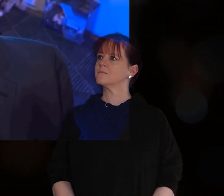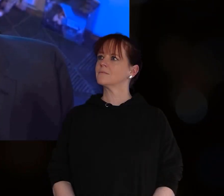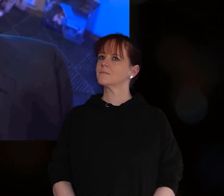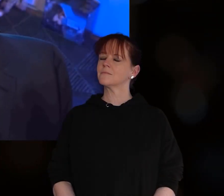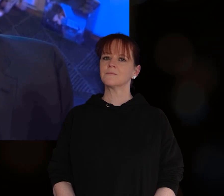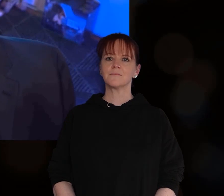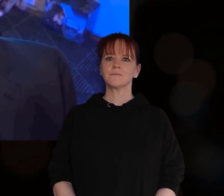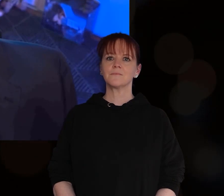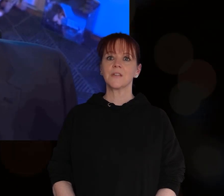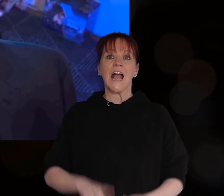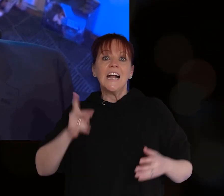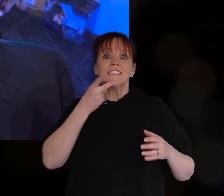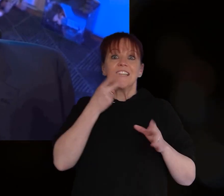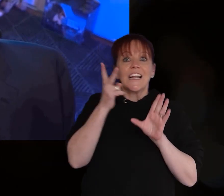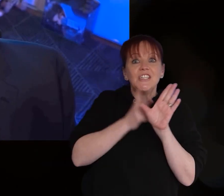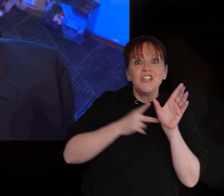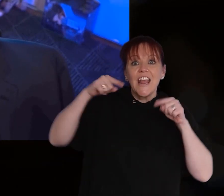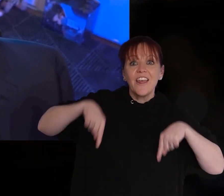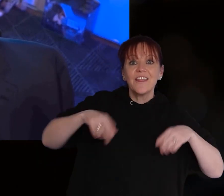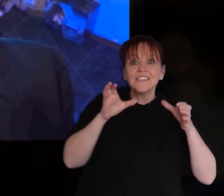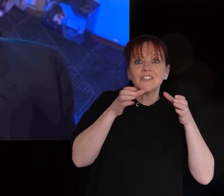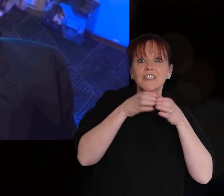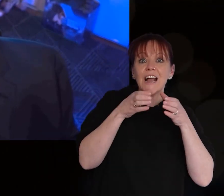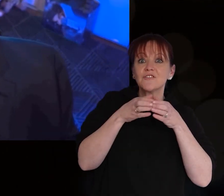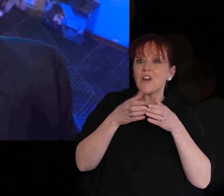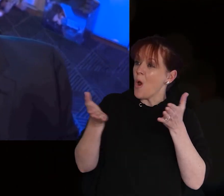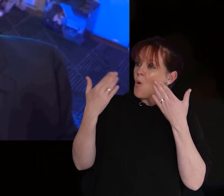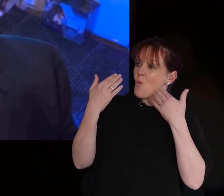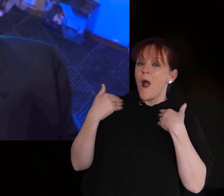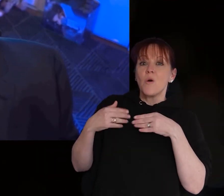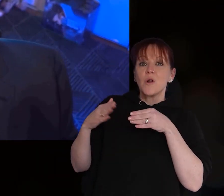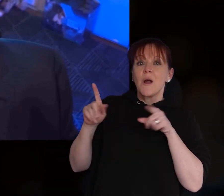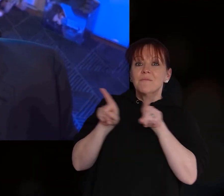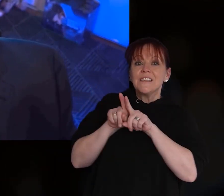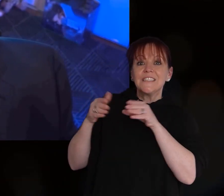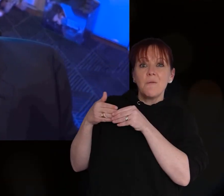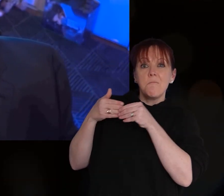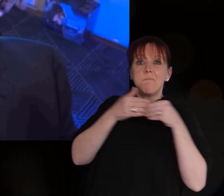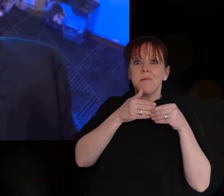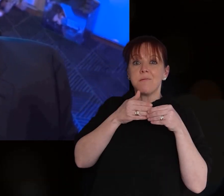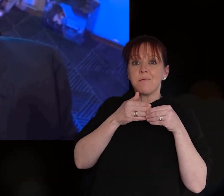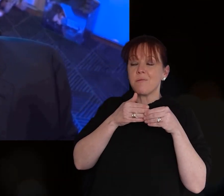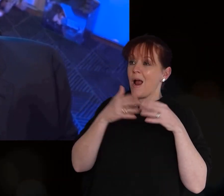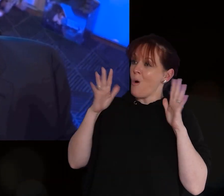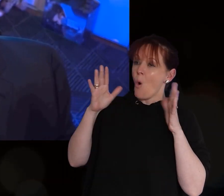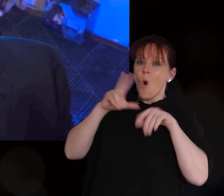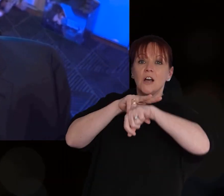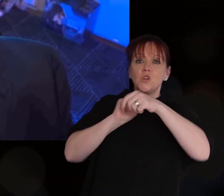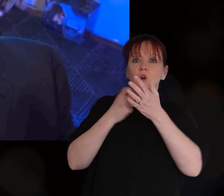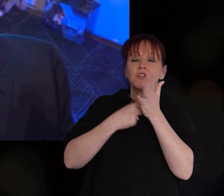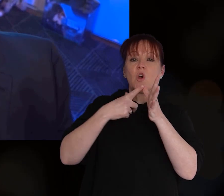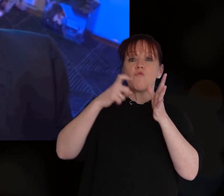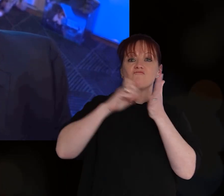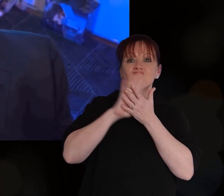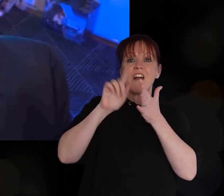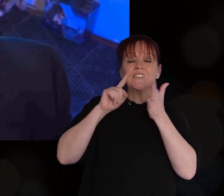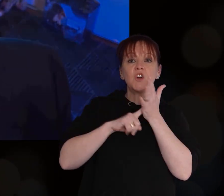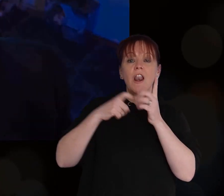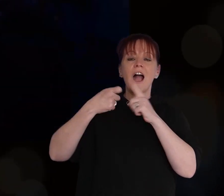For this second year of this category we're welcoming back our host from last time, Dr. Rachel Kowert. Take it away, Rachel!